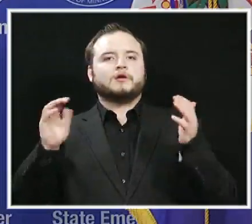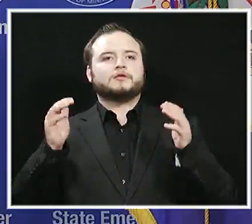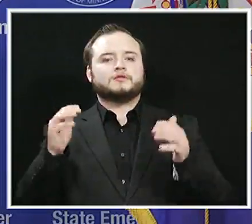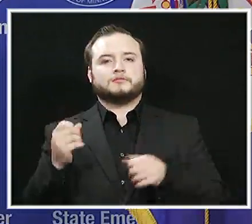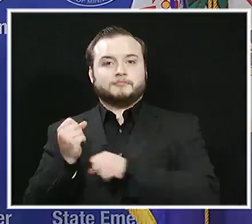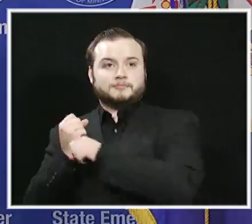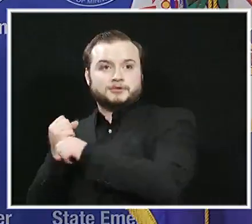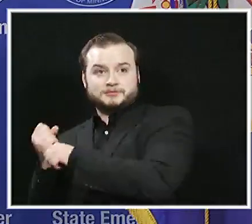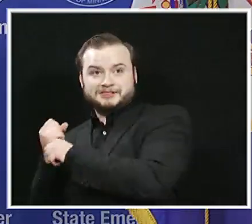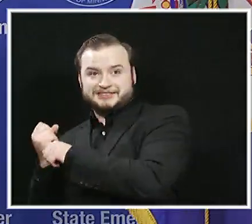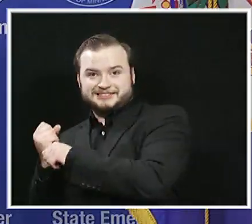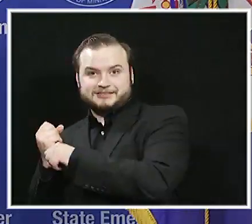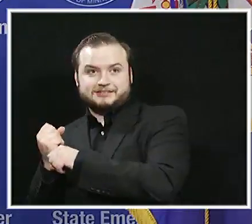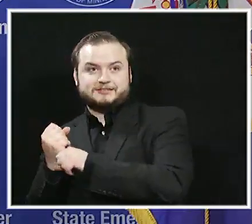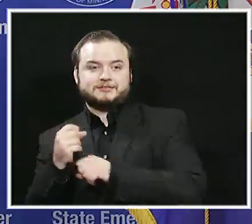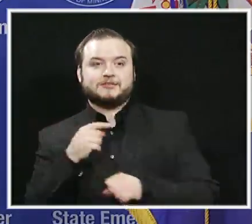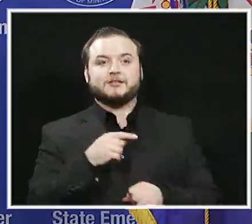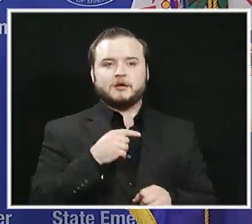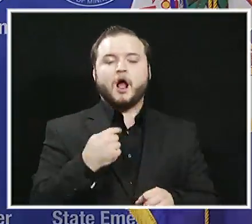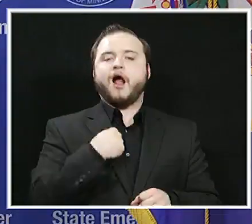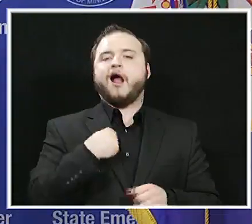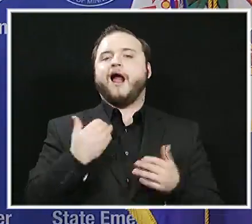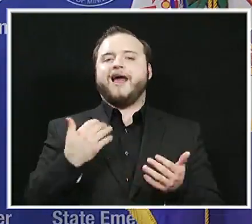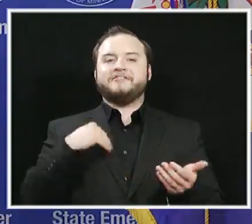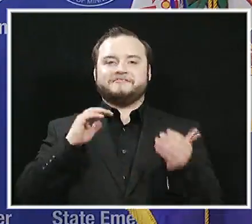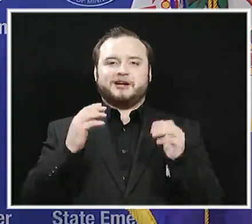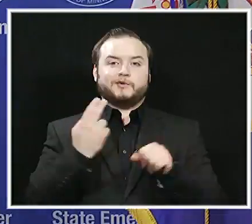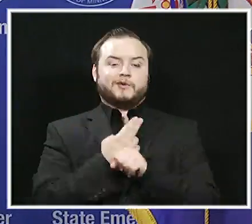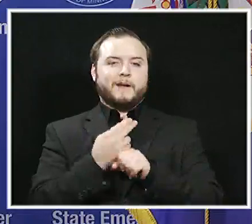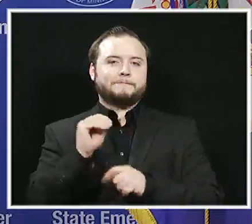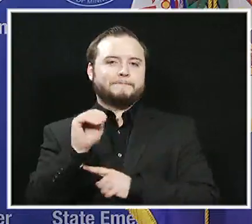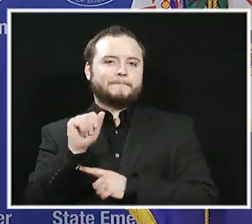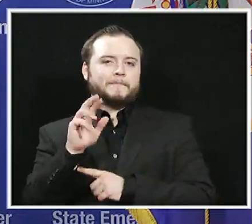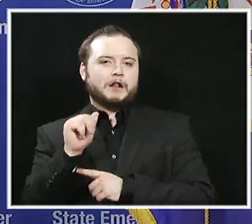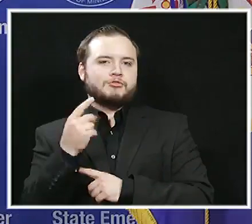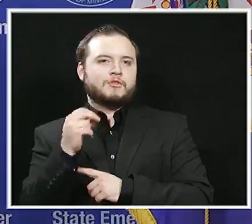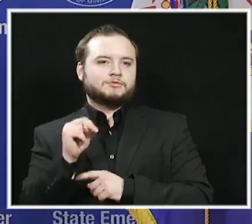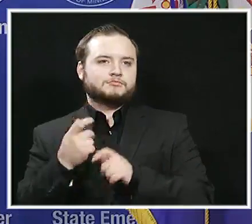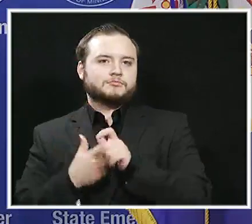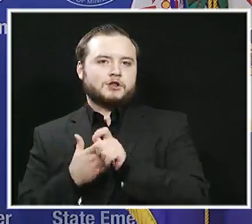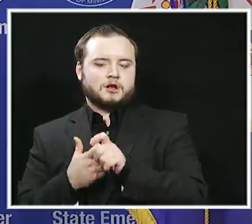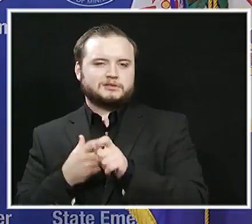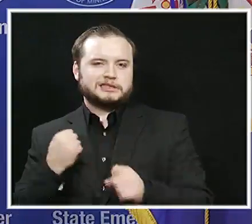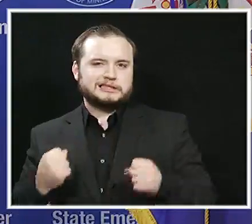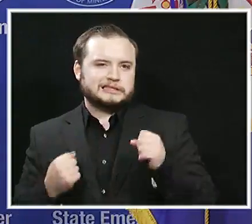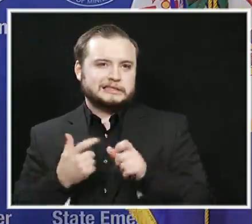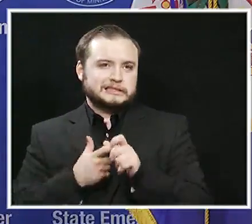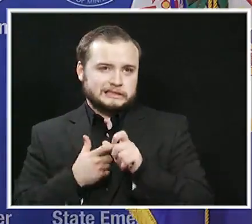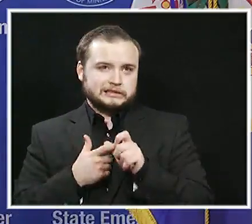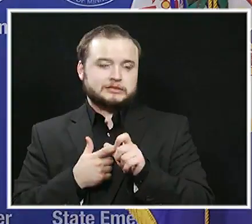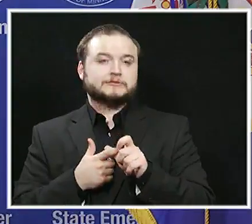know Dr. Osterholm uses the baseball game analogy, I would like to think we're in a marathon and those who've done that, I think